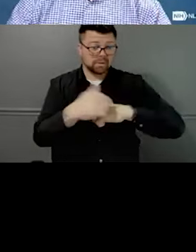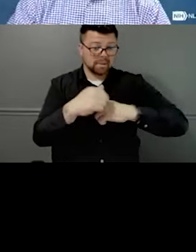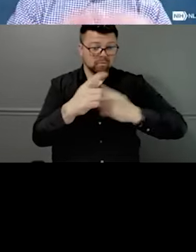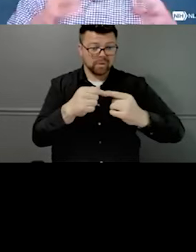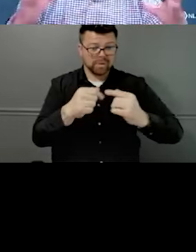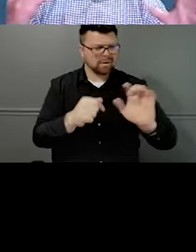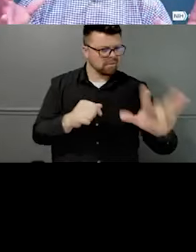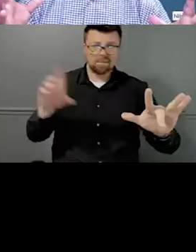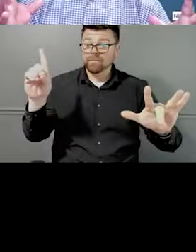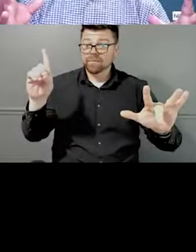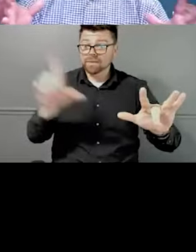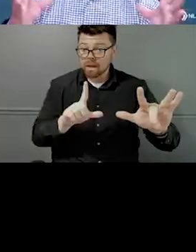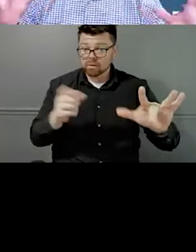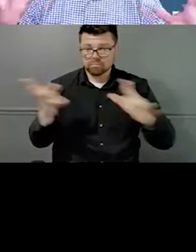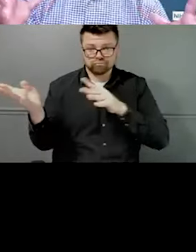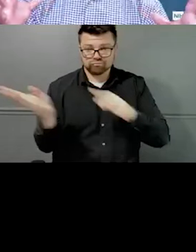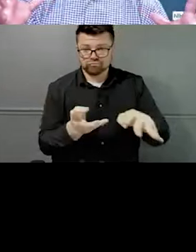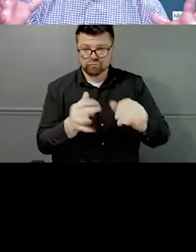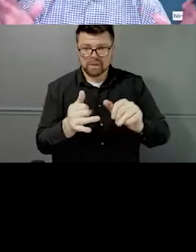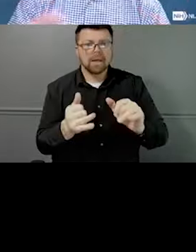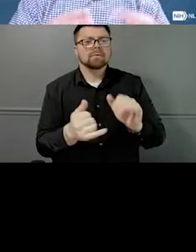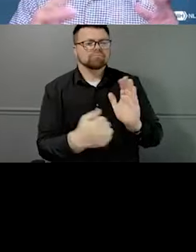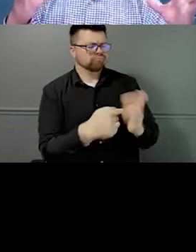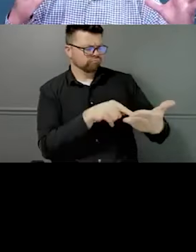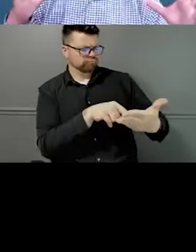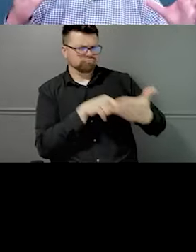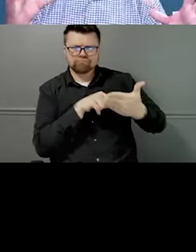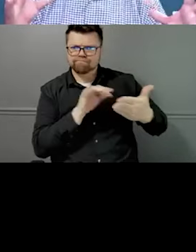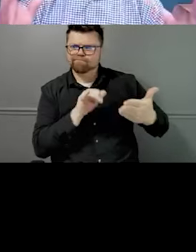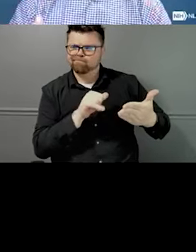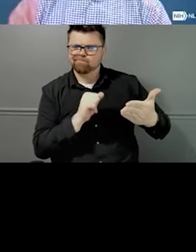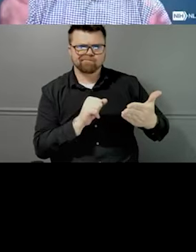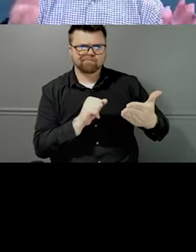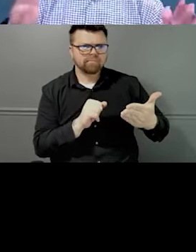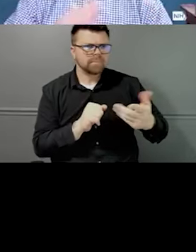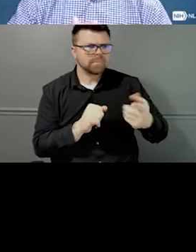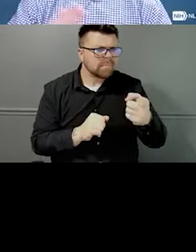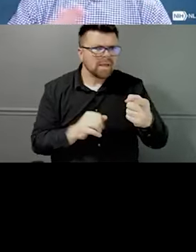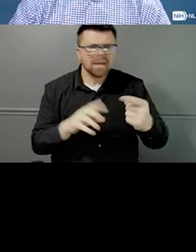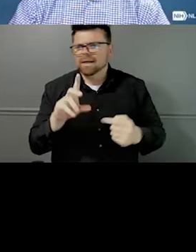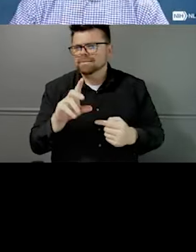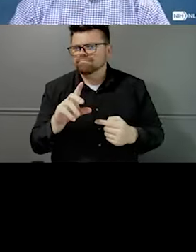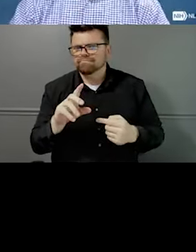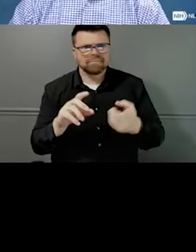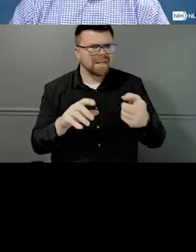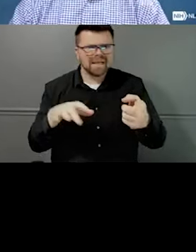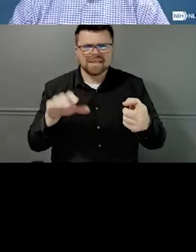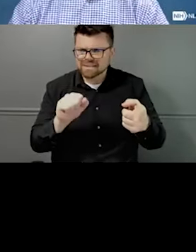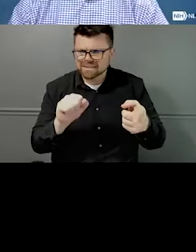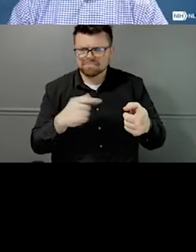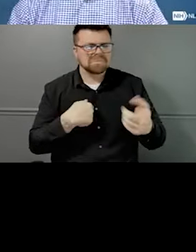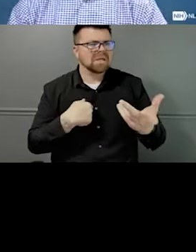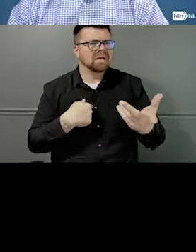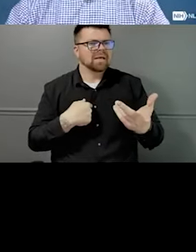they're going to be presented with the dialogue that they say, yes, I attest that everything in here is correct.